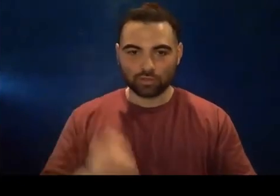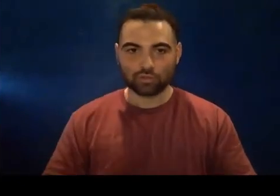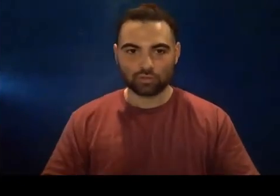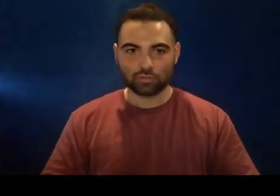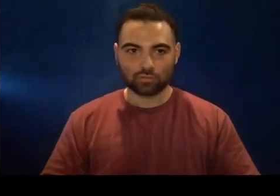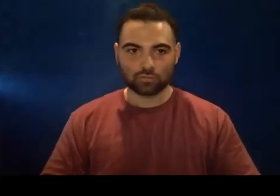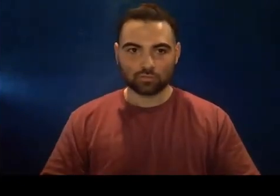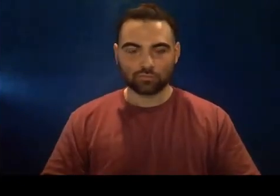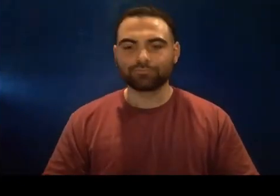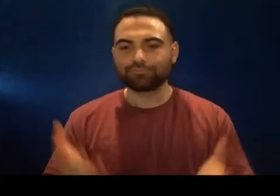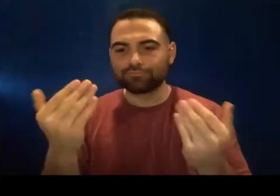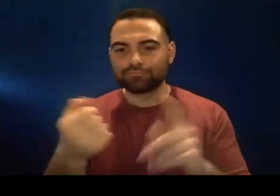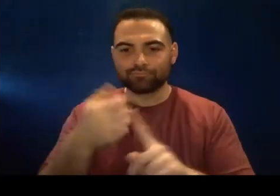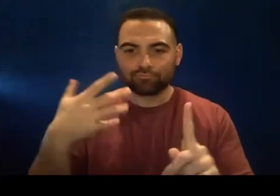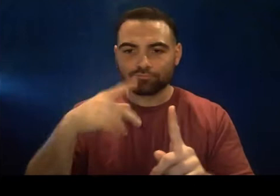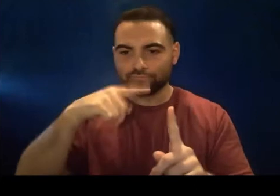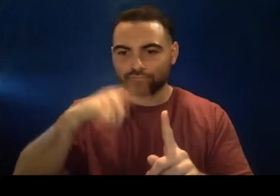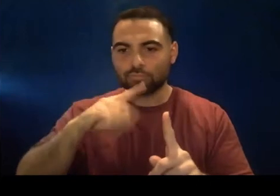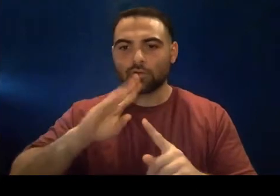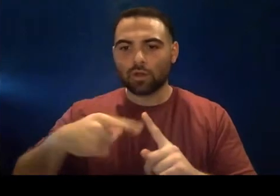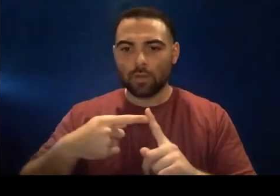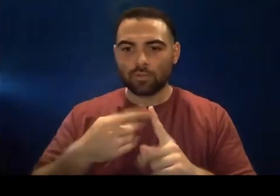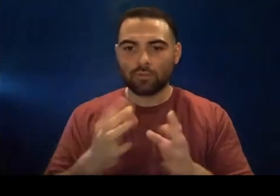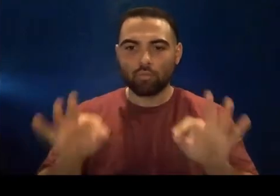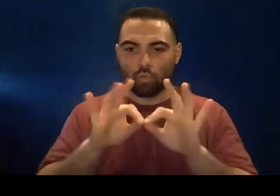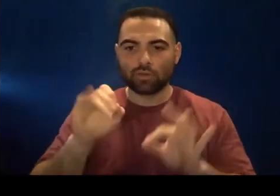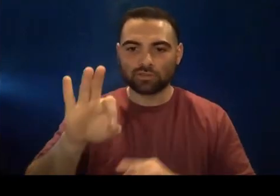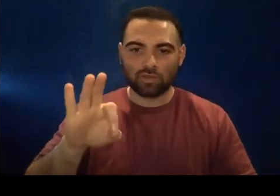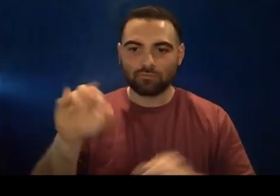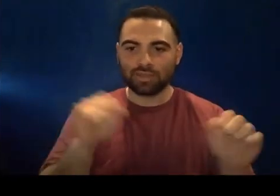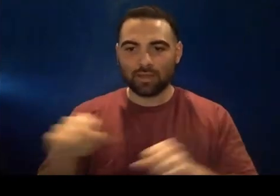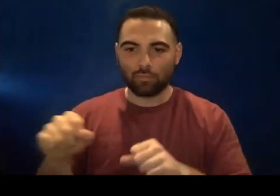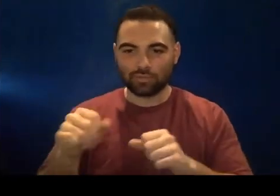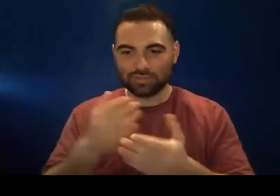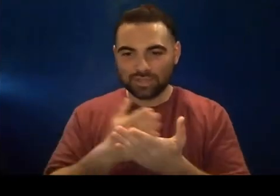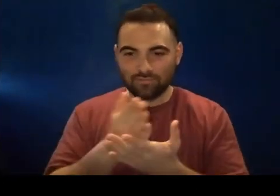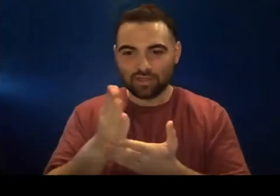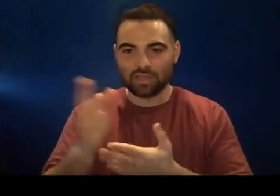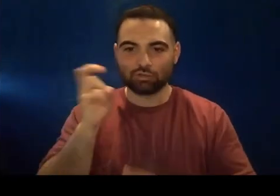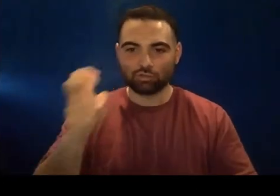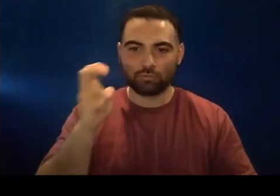talk to us about the importance of being able to navigate transportation independently